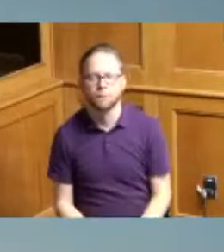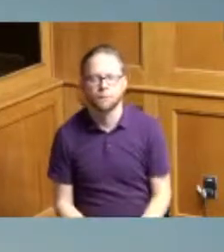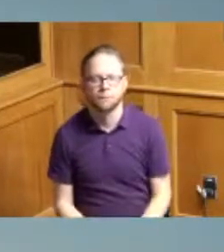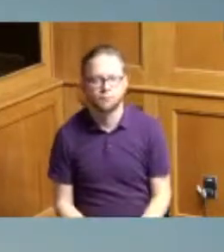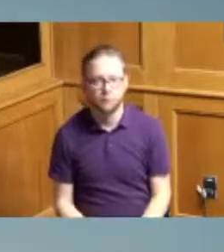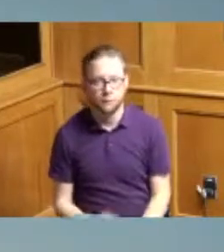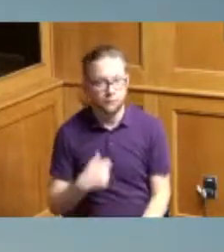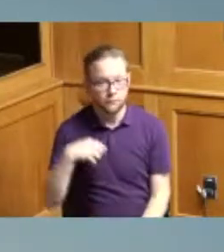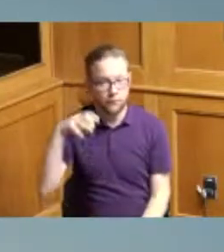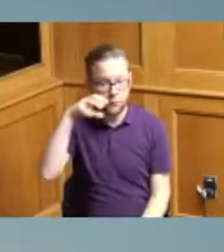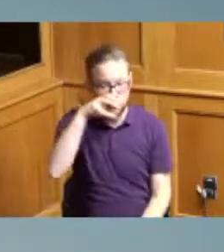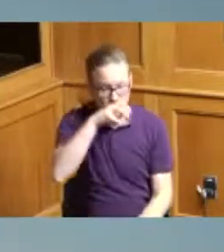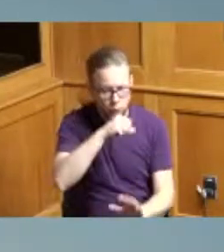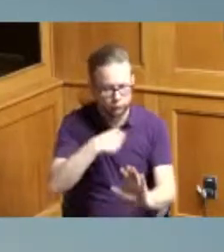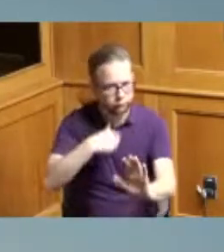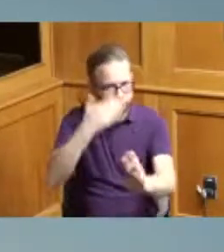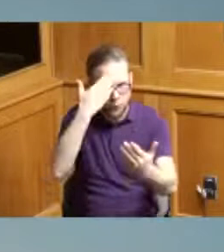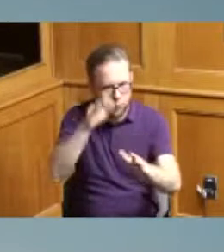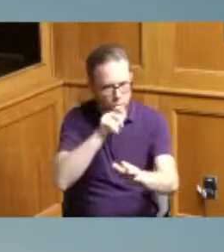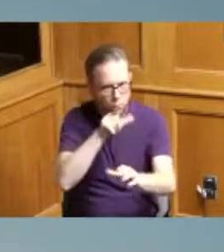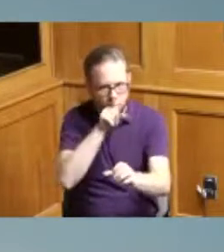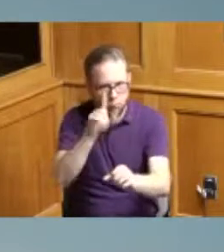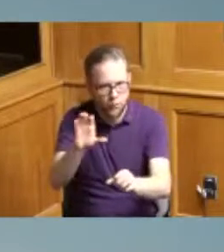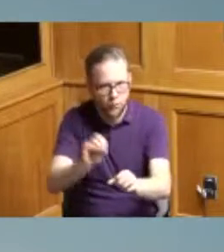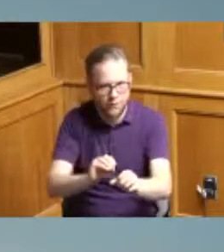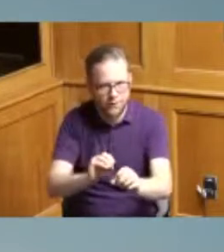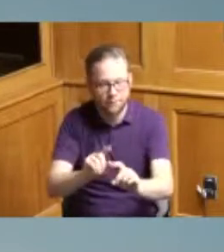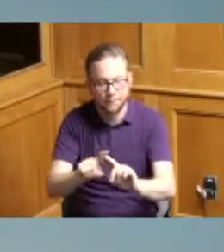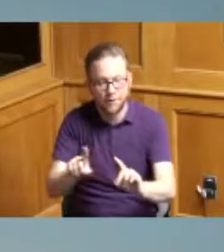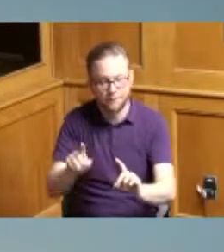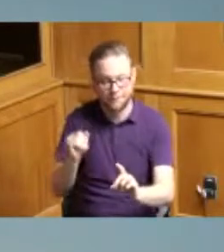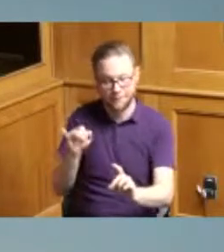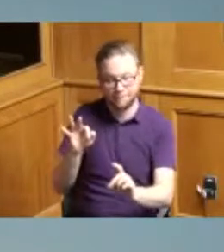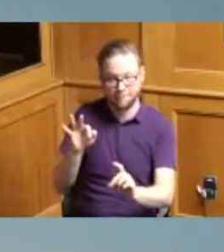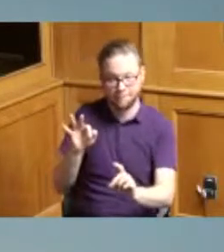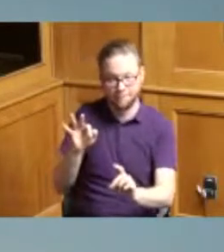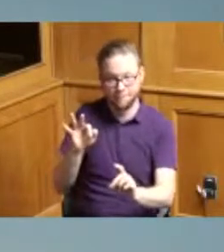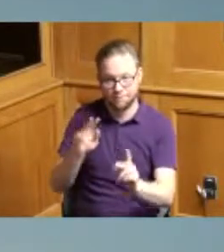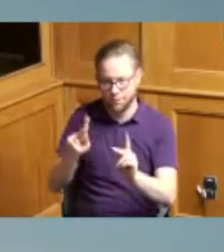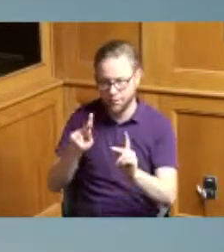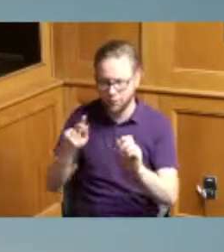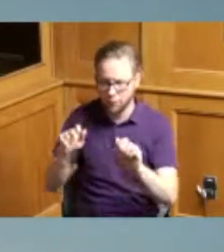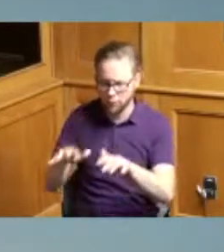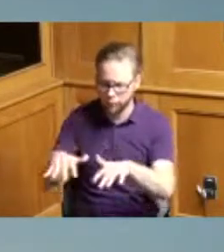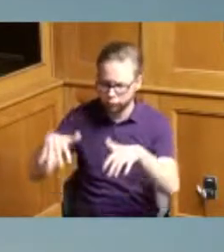I don't know but assuming we're talking about a population in the stadium of less than that